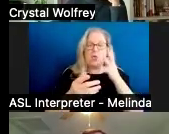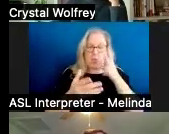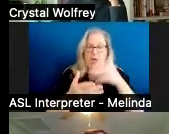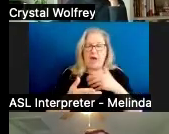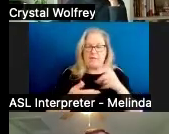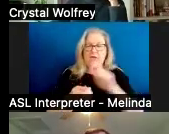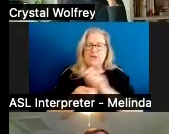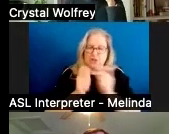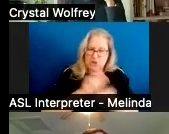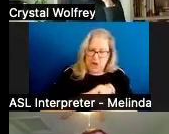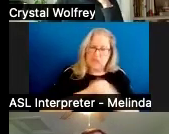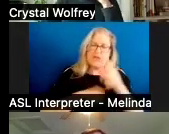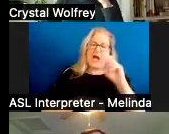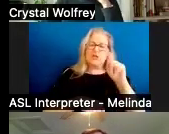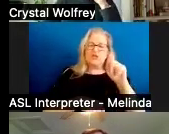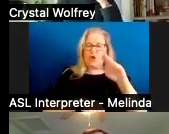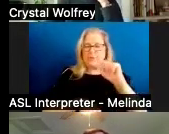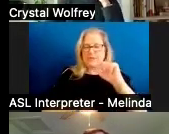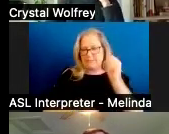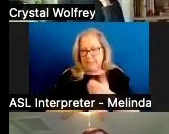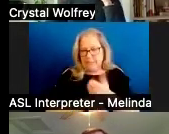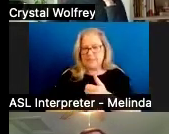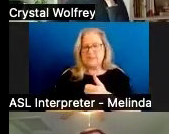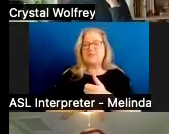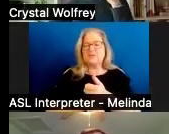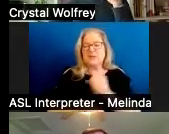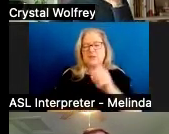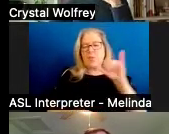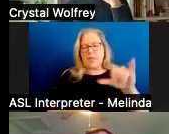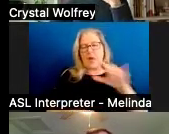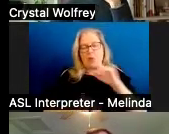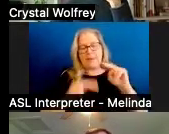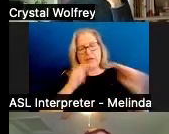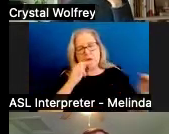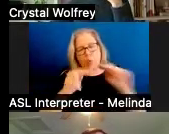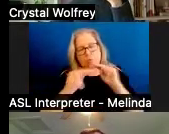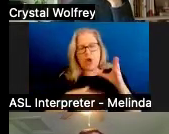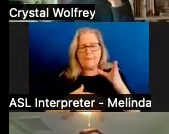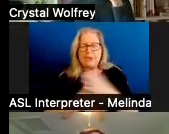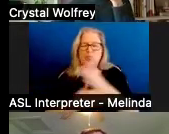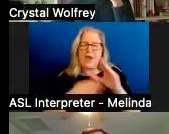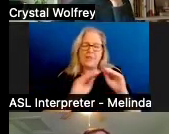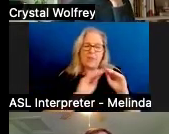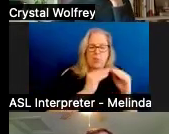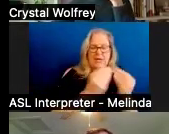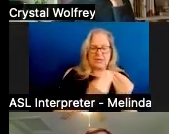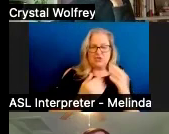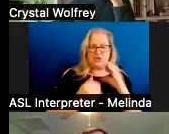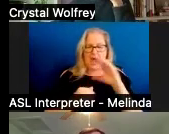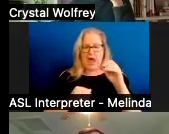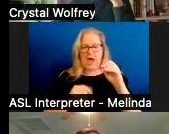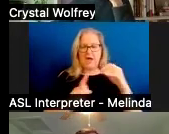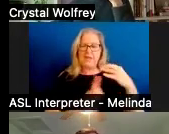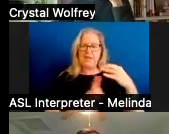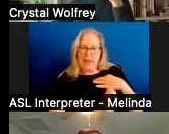terms being place on the actual award. So that would be negotiated between the organizations, the applicant and also the institute.